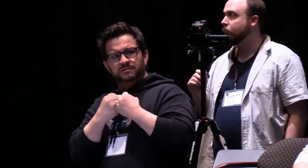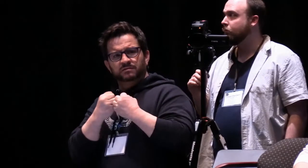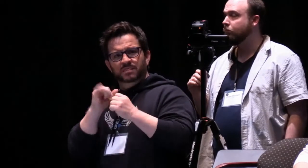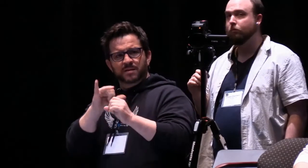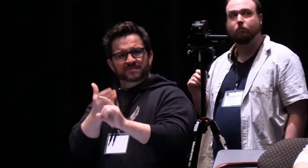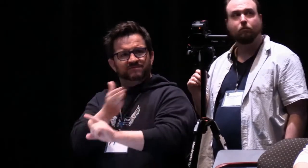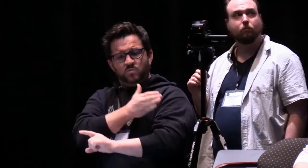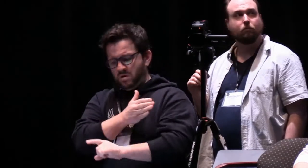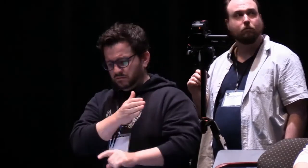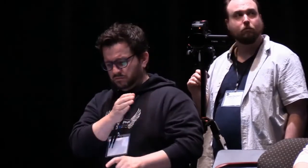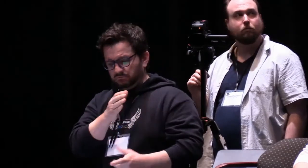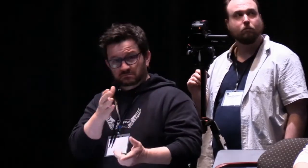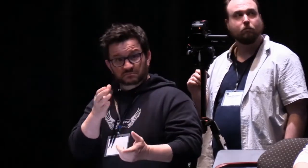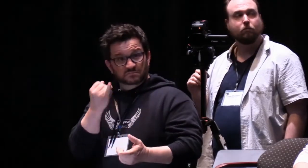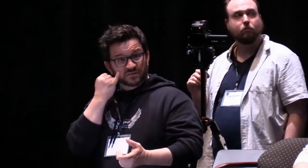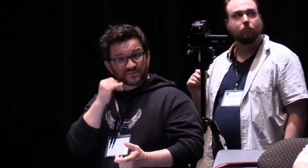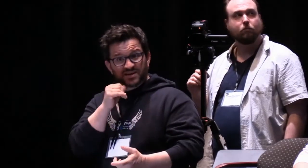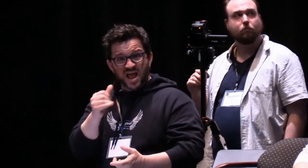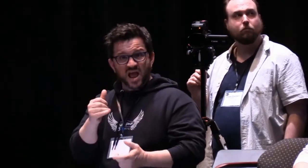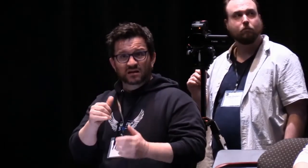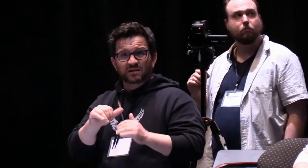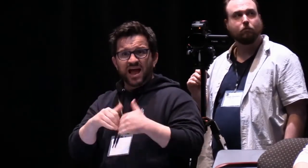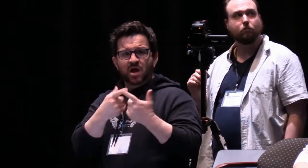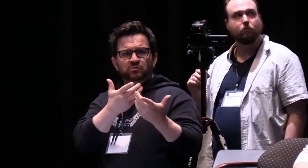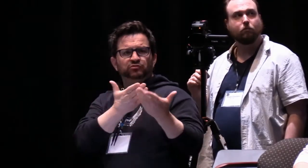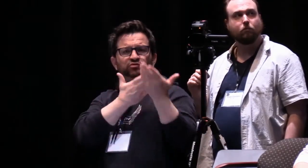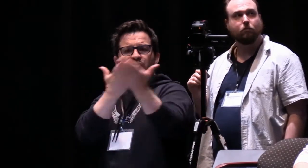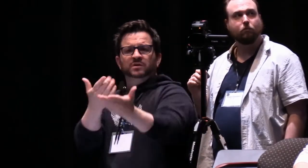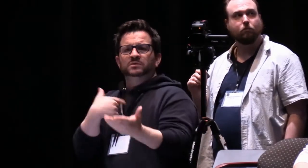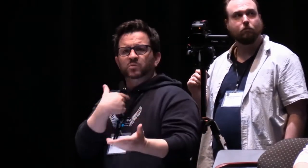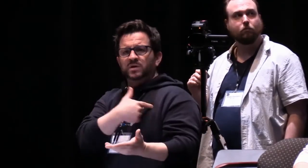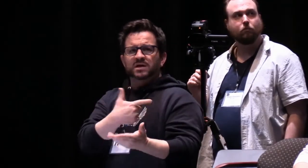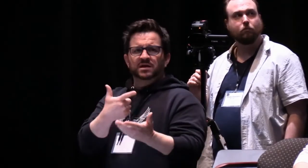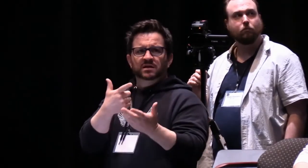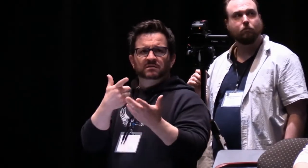And if so, is it the same as it was or is it different?